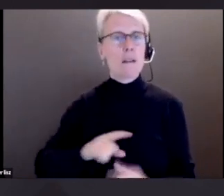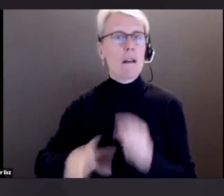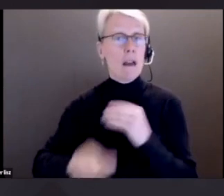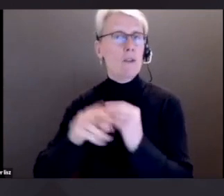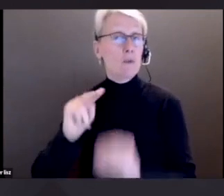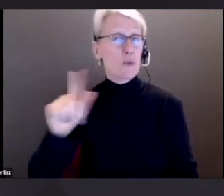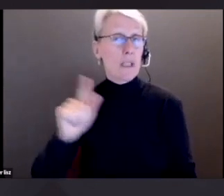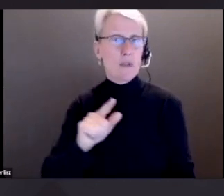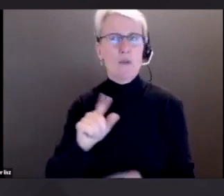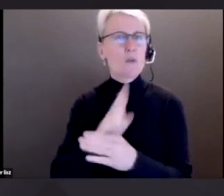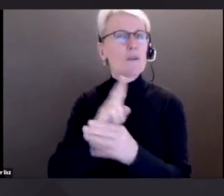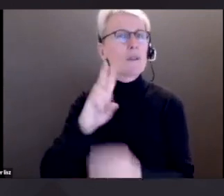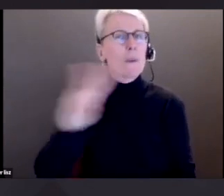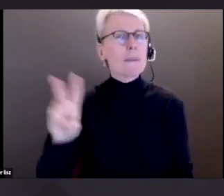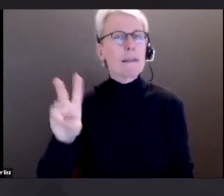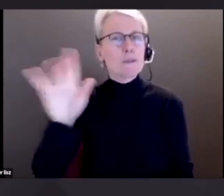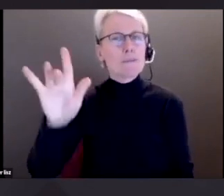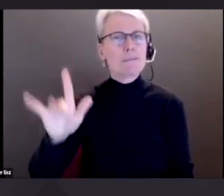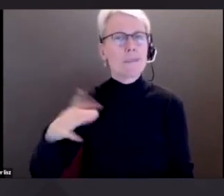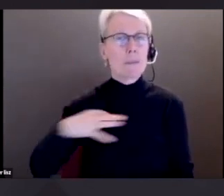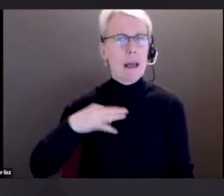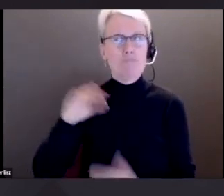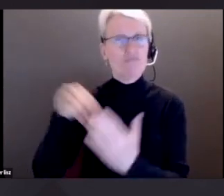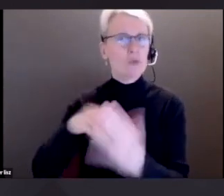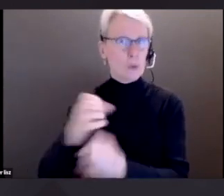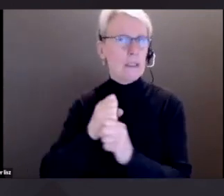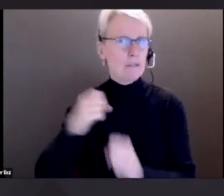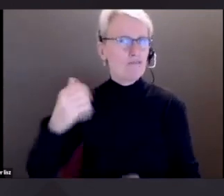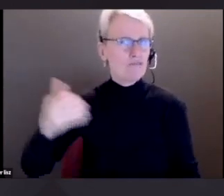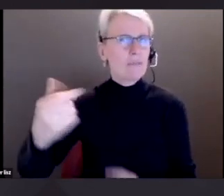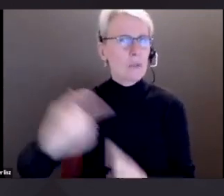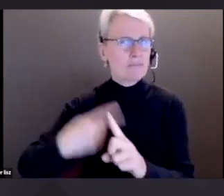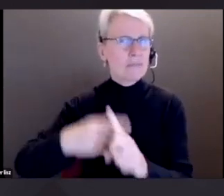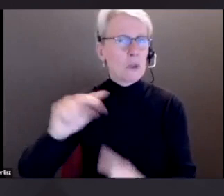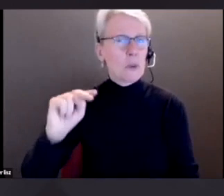There are also two CASE initiatives that can also support your inclusion journey.